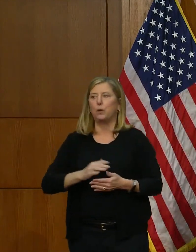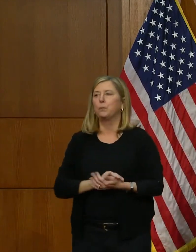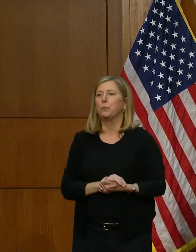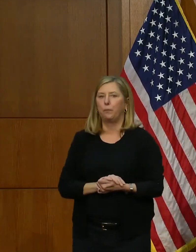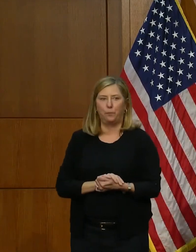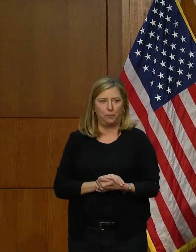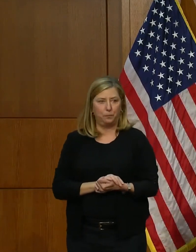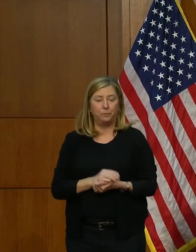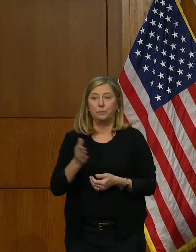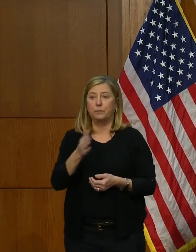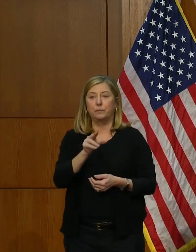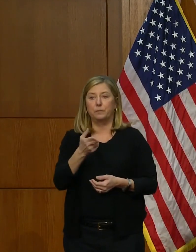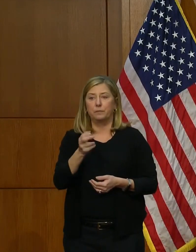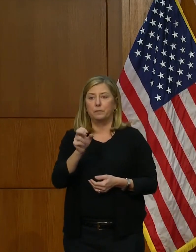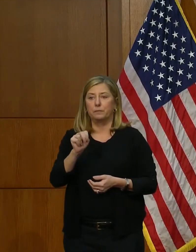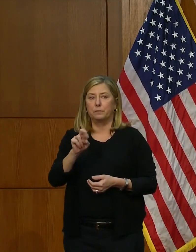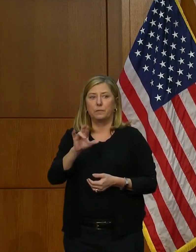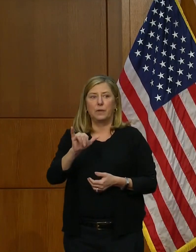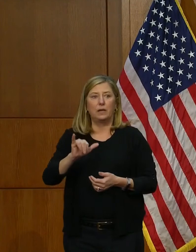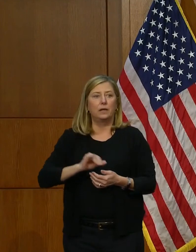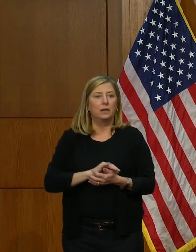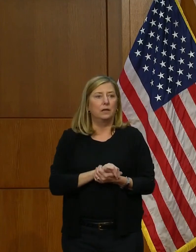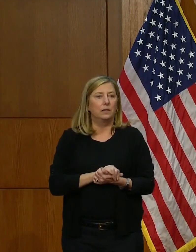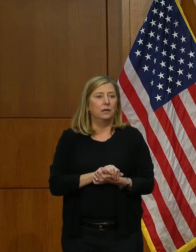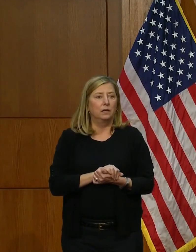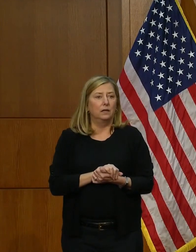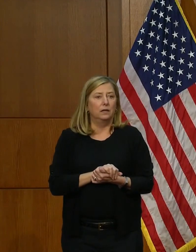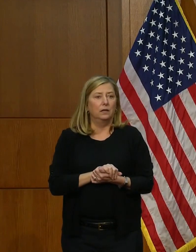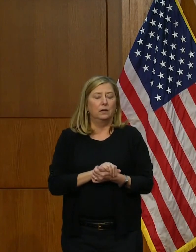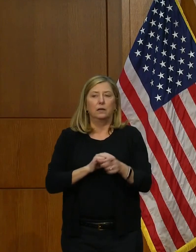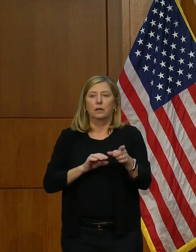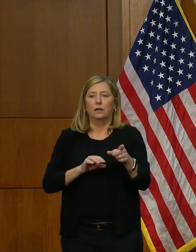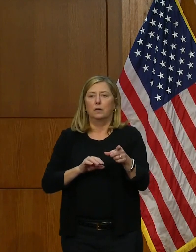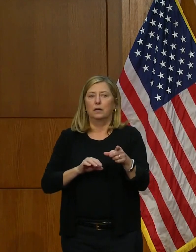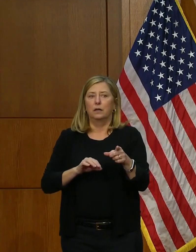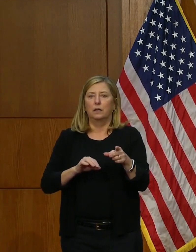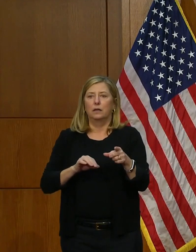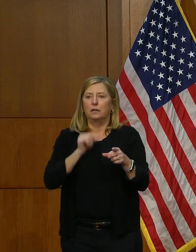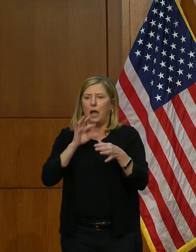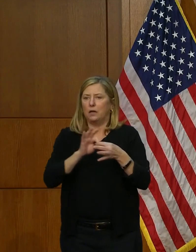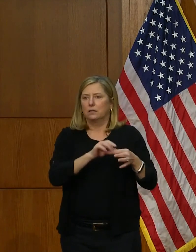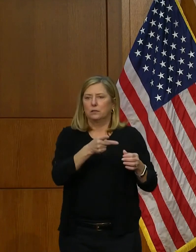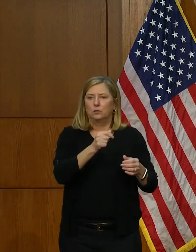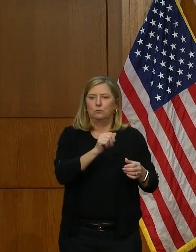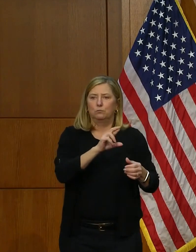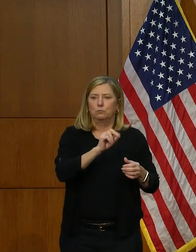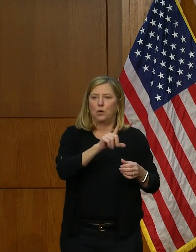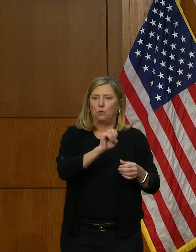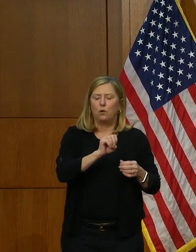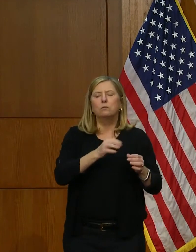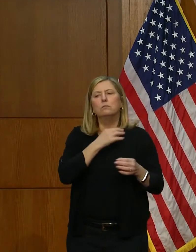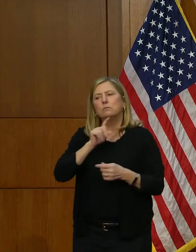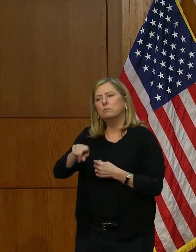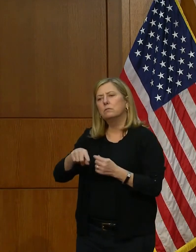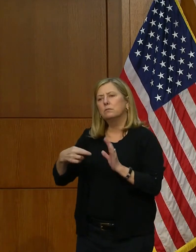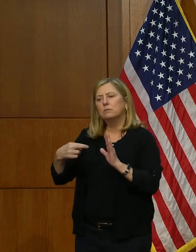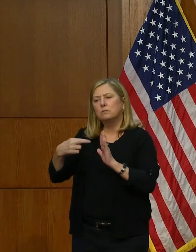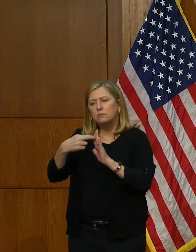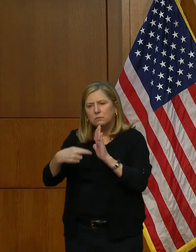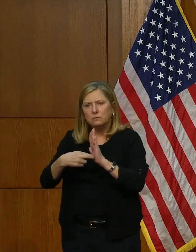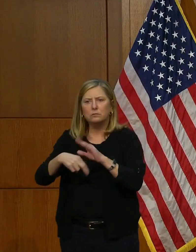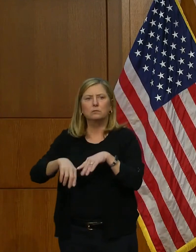INVESTIGATION IS FOR THEIR LONG